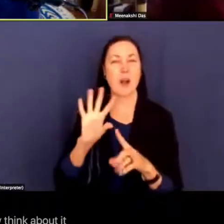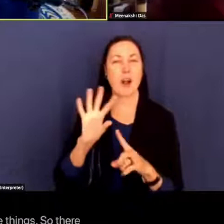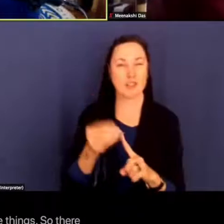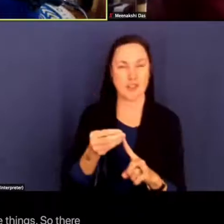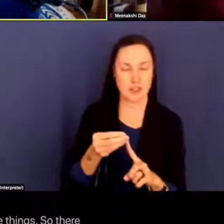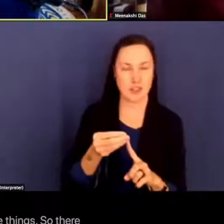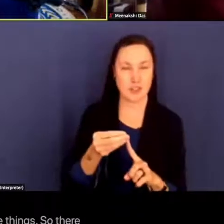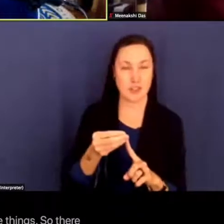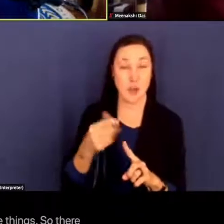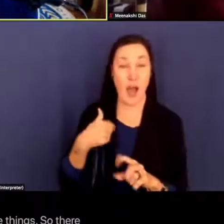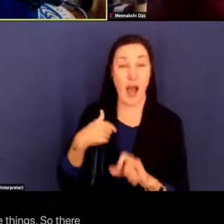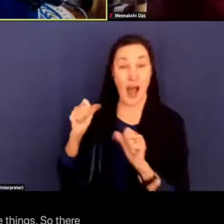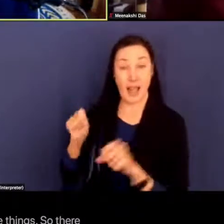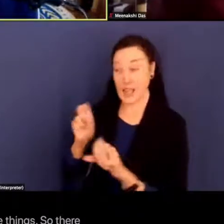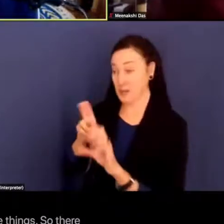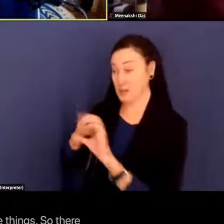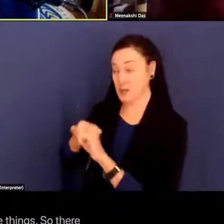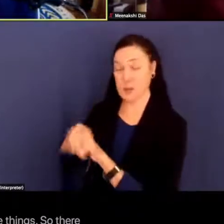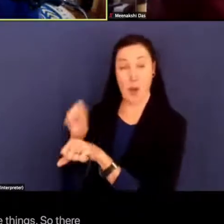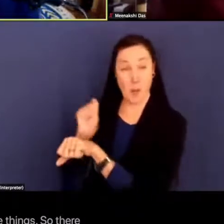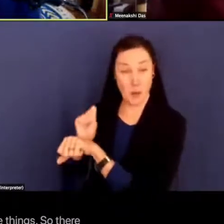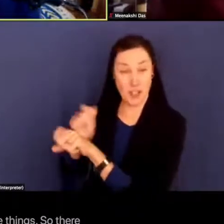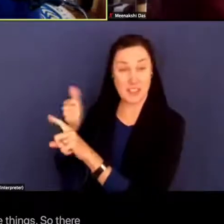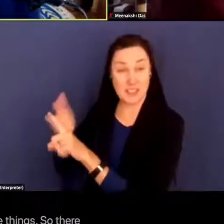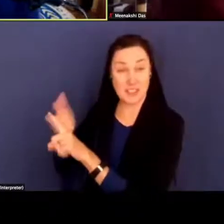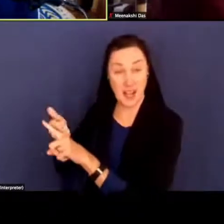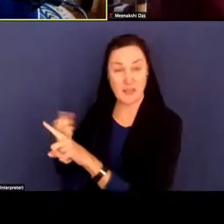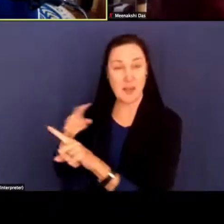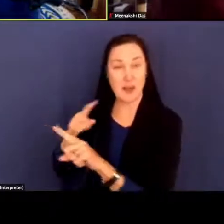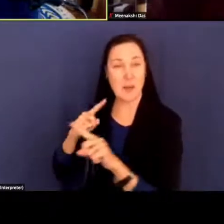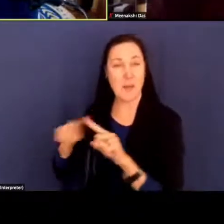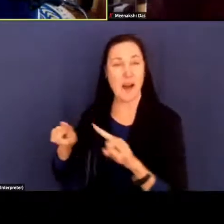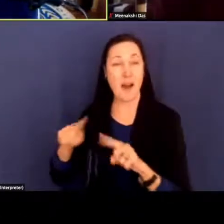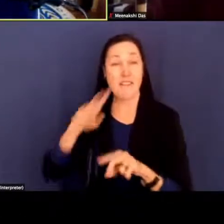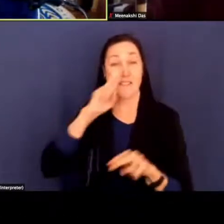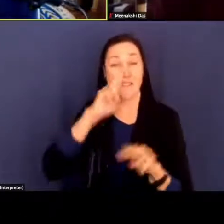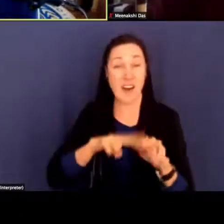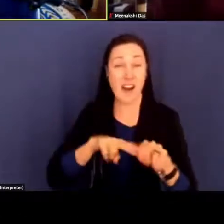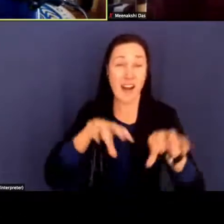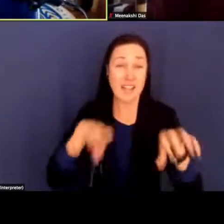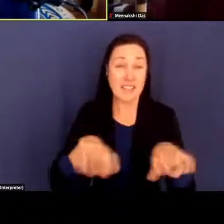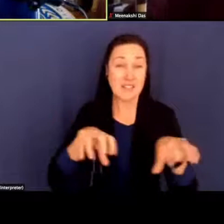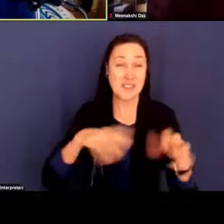but I still don't fit with everyone else because that's not really something I can participate in.